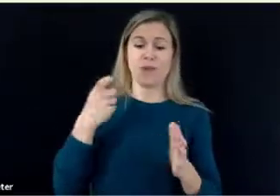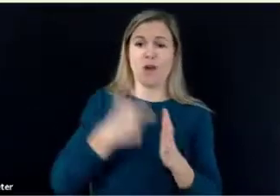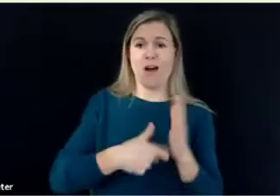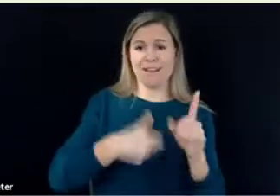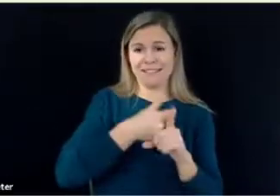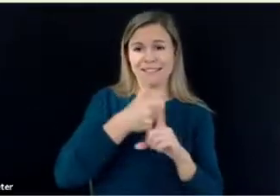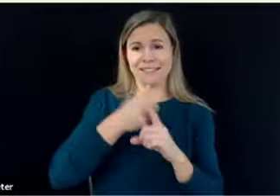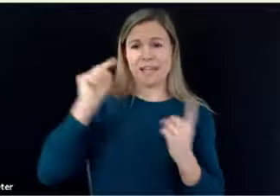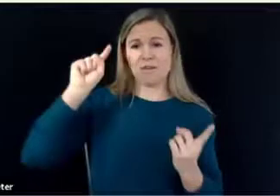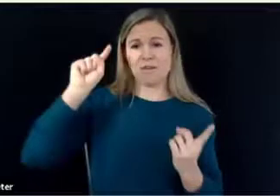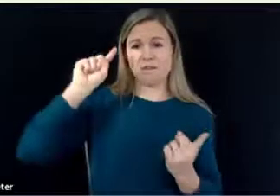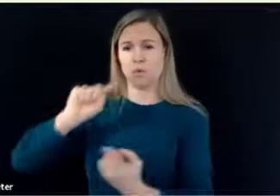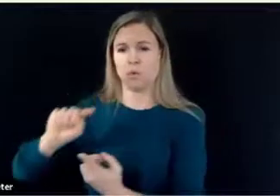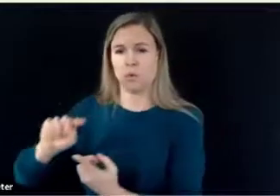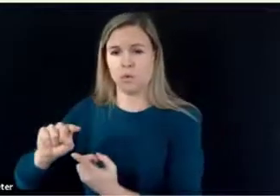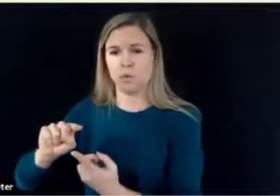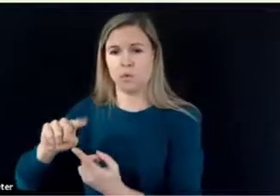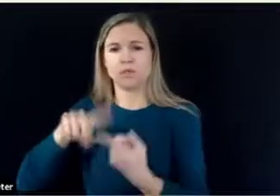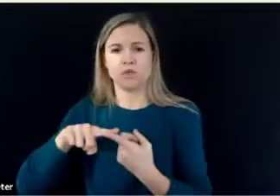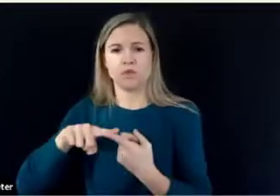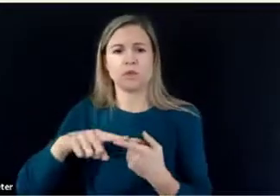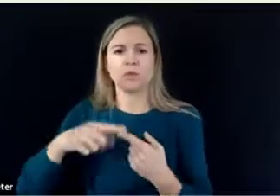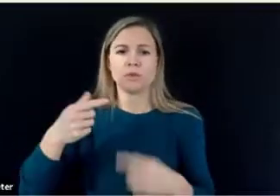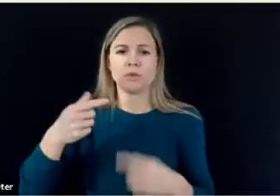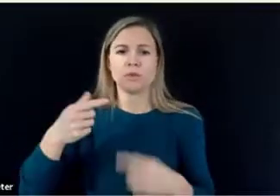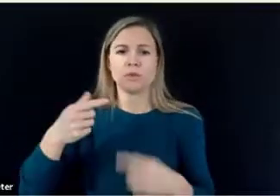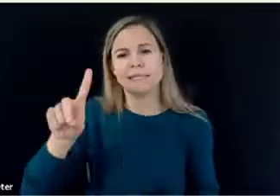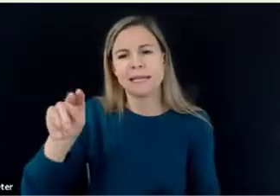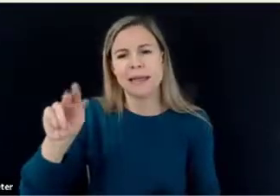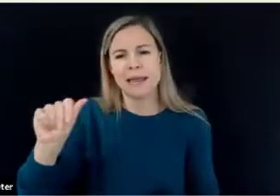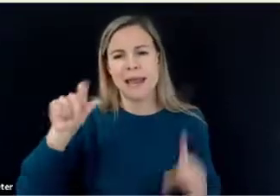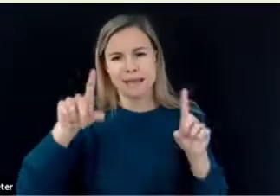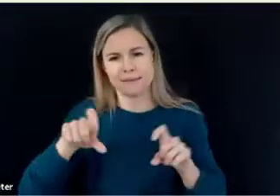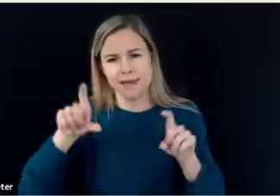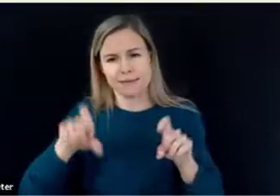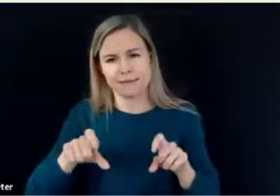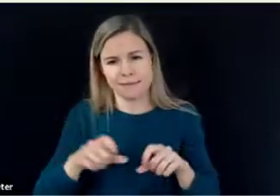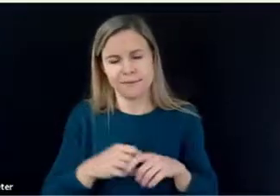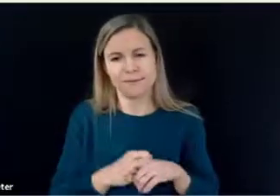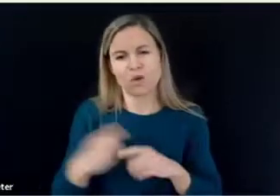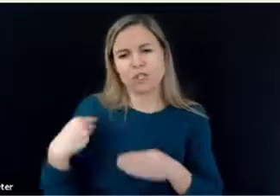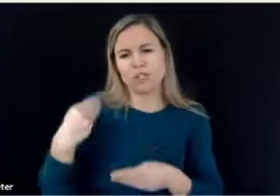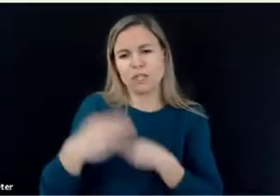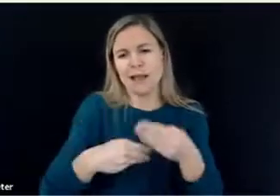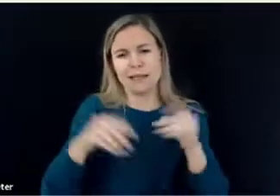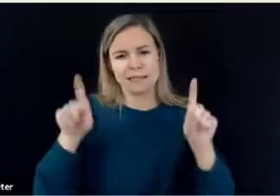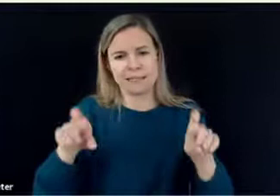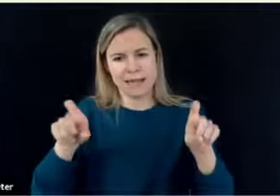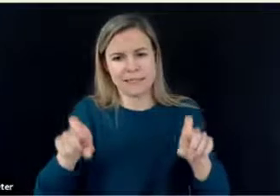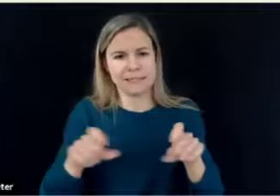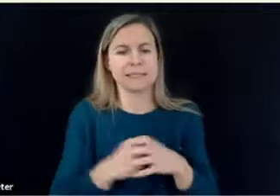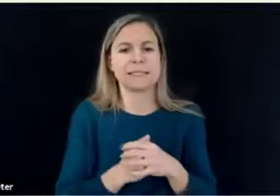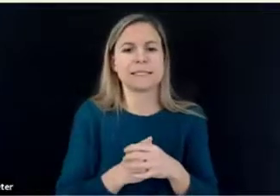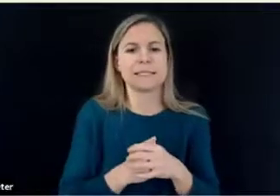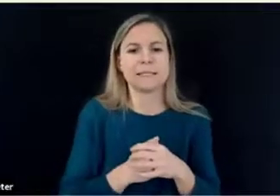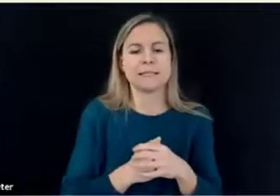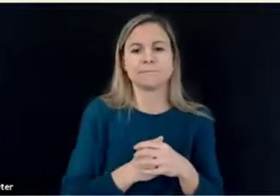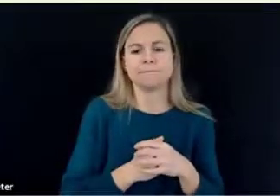And there is interest at the federal level to help